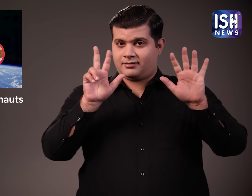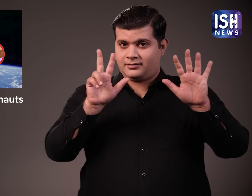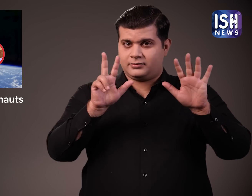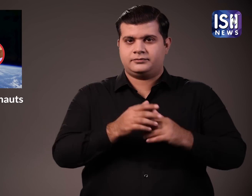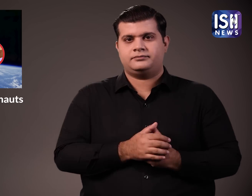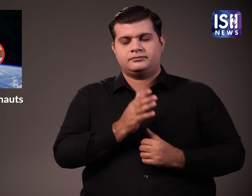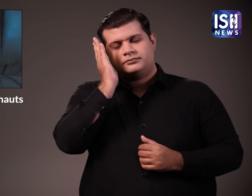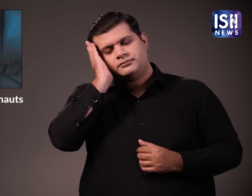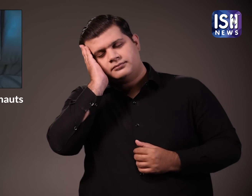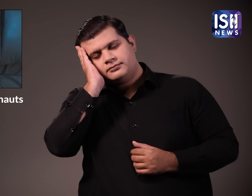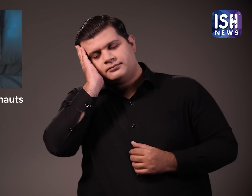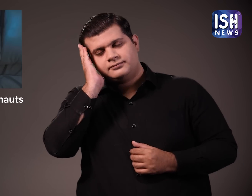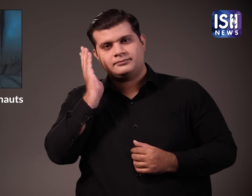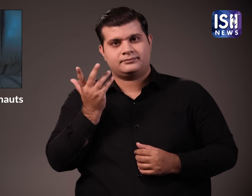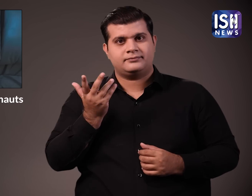8. Sleep.